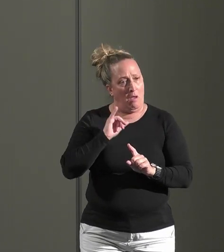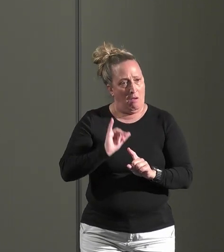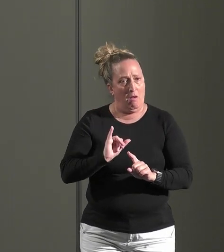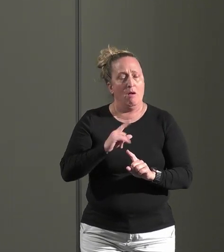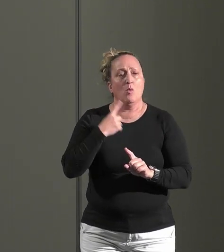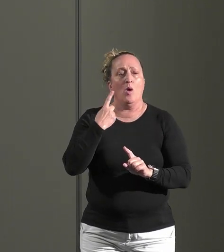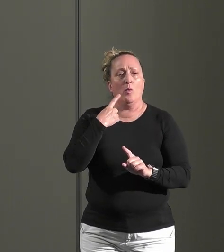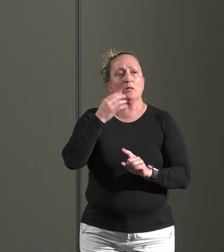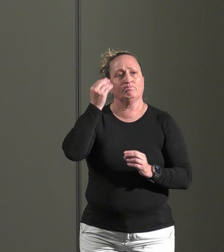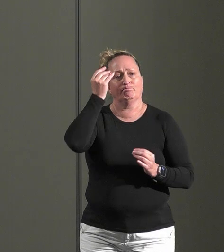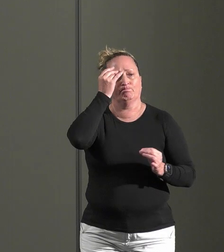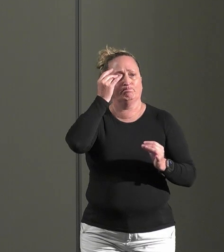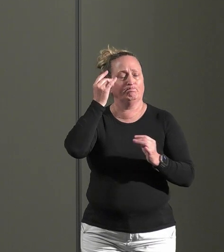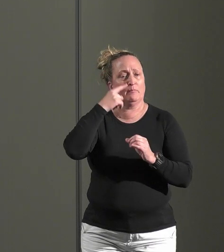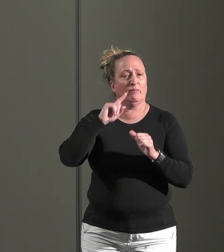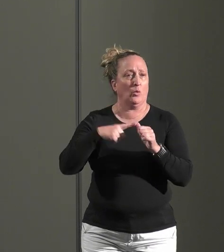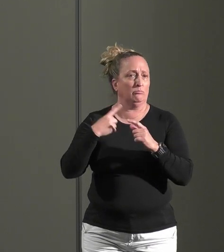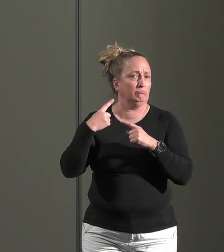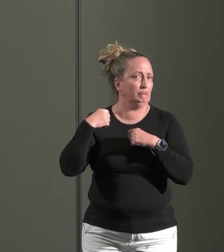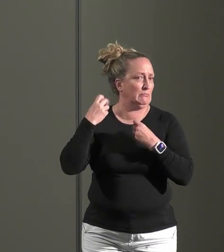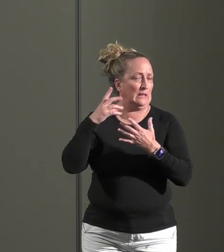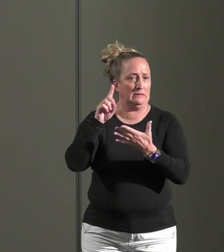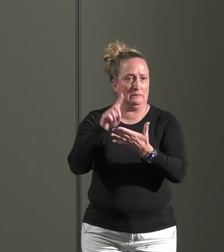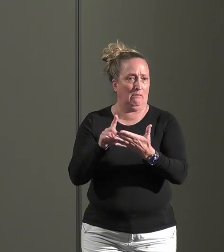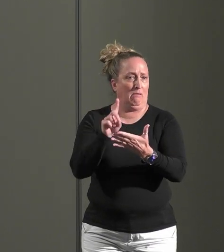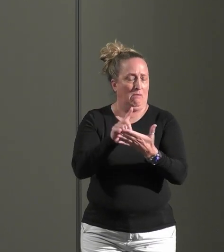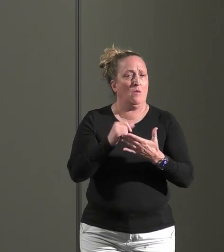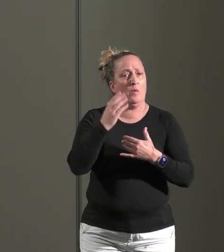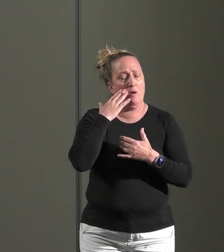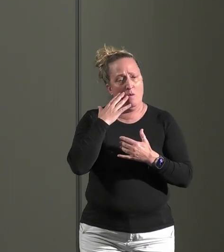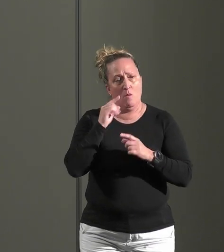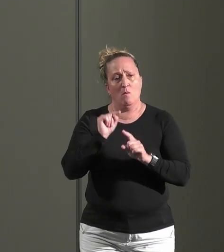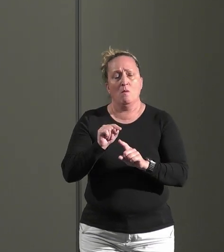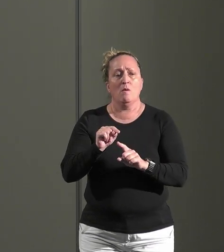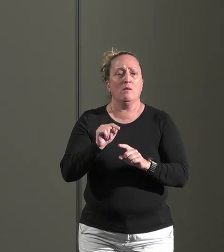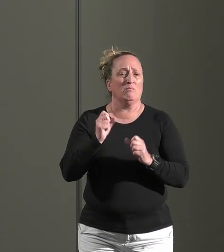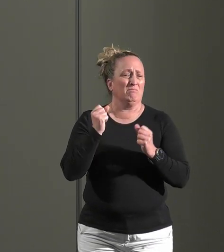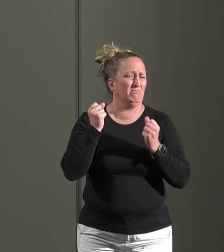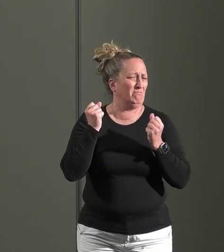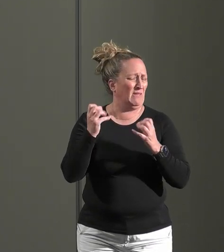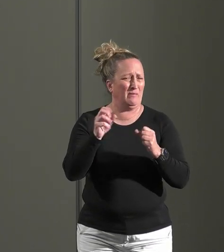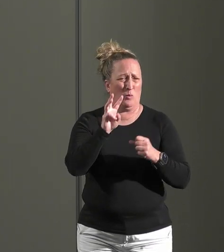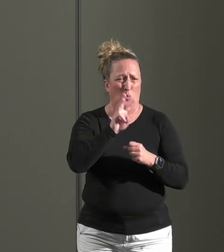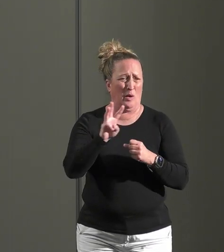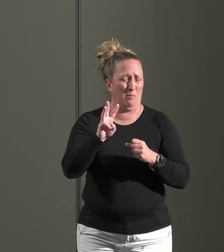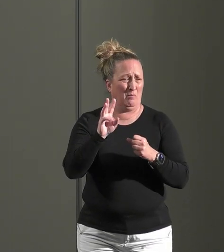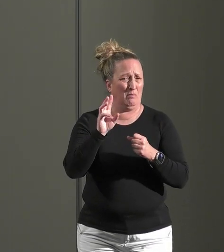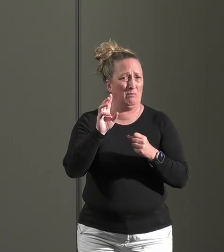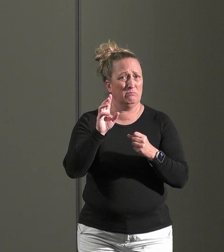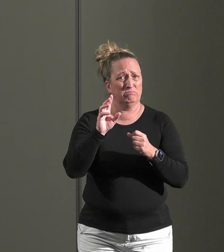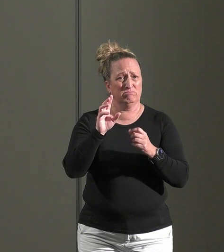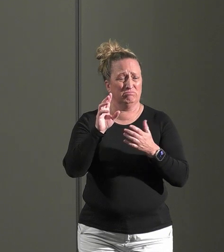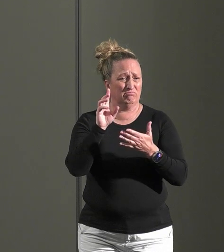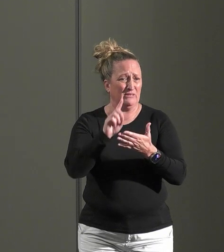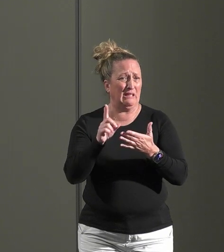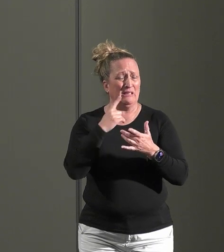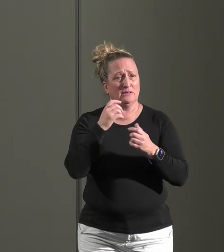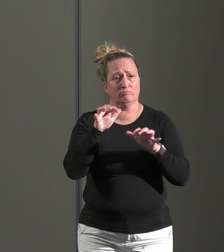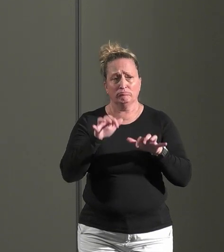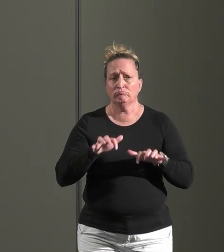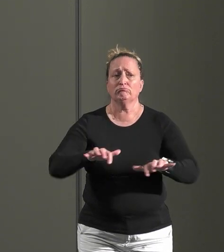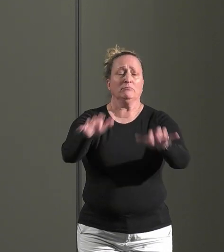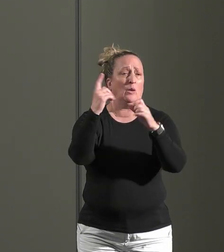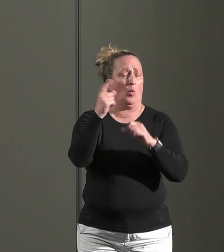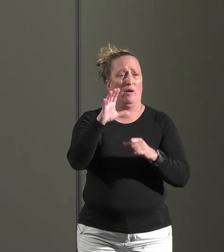already consider for so many designs we know many design is by now dominate and one core element and